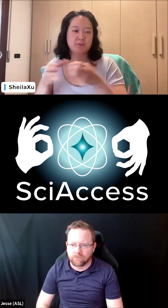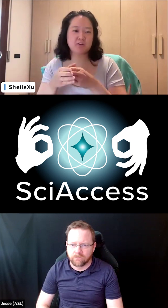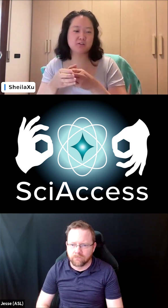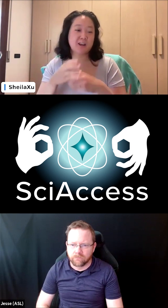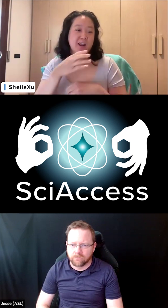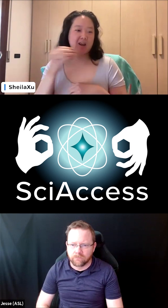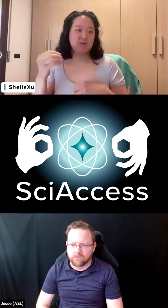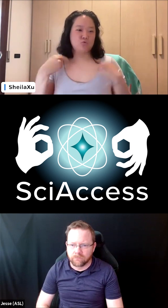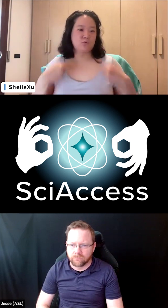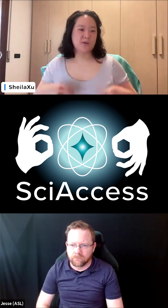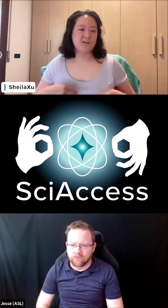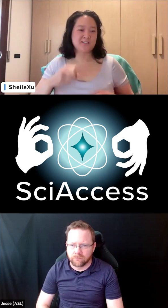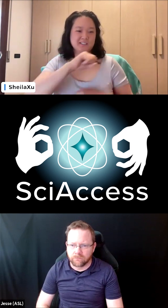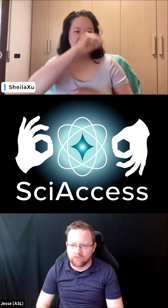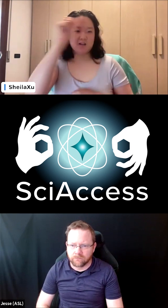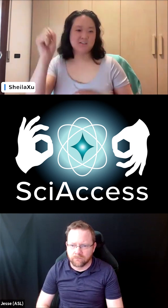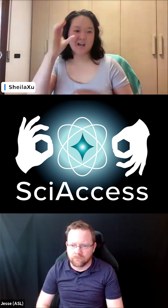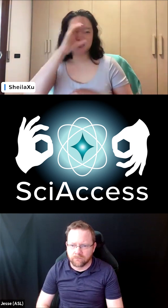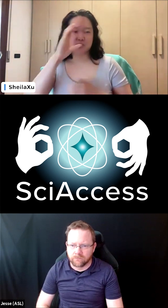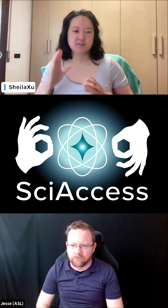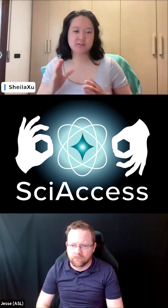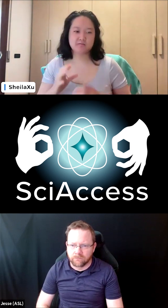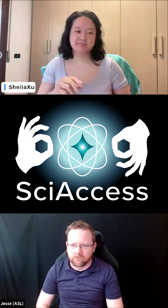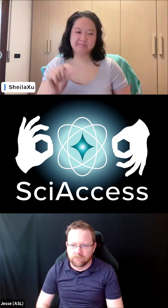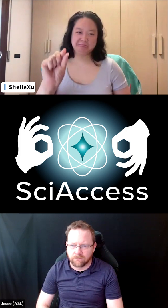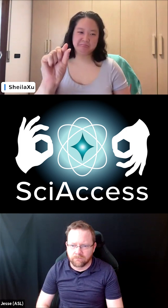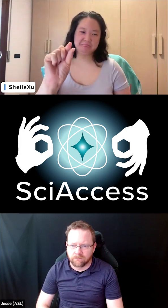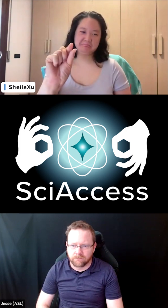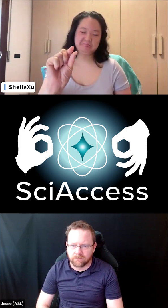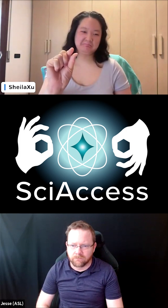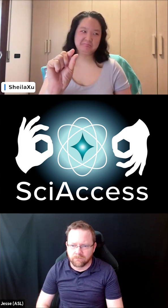population, humans, space, that literature is not there.